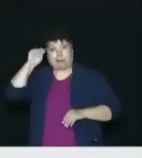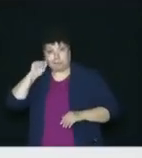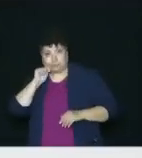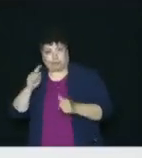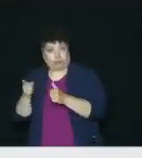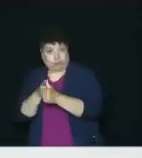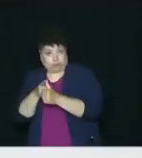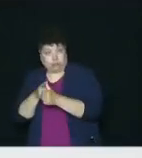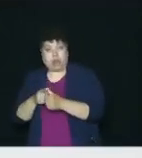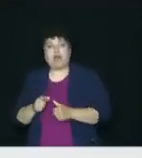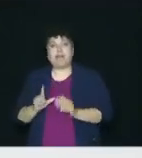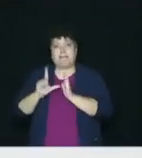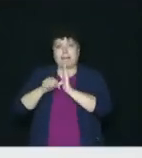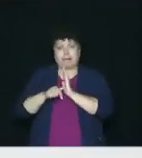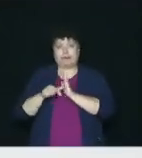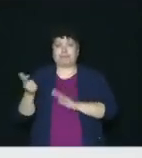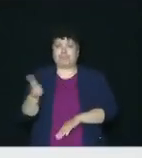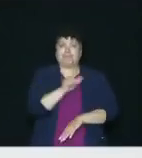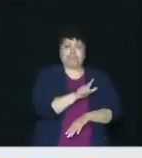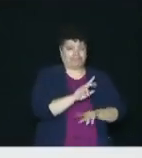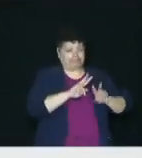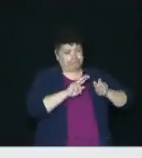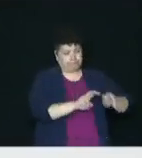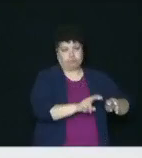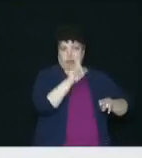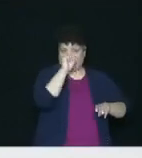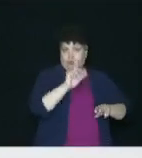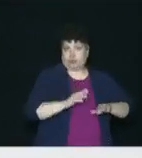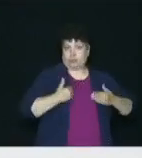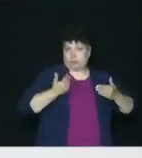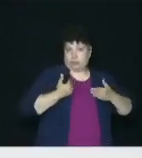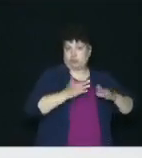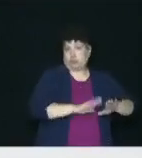COMING MONTHS, HOWEVER, THEY TAKE THAT TIME BEFORE THEY MAKE THIS FOR THE YOUNGER CHILDREN.